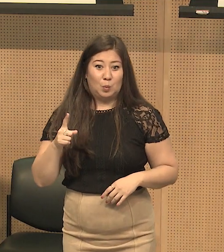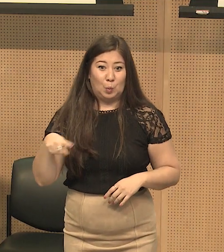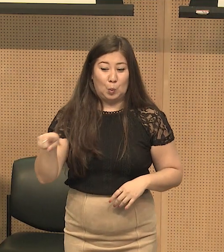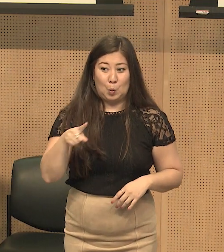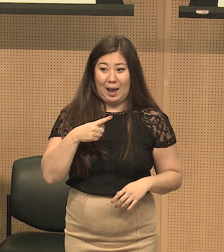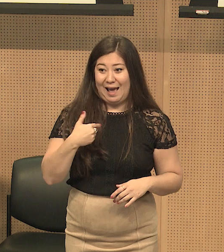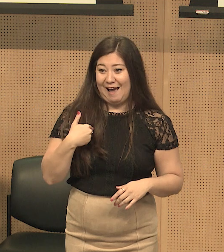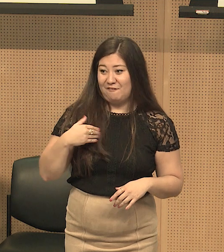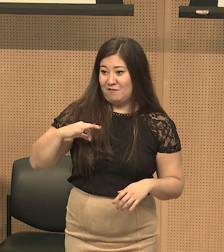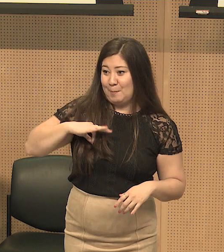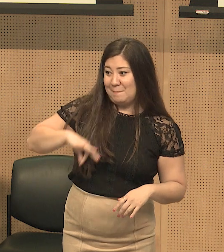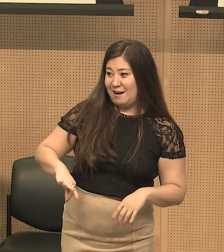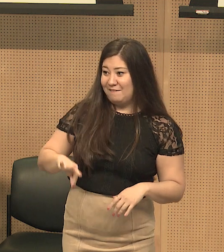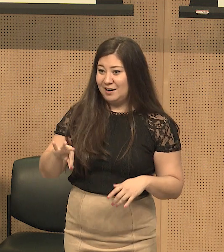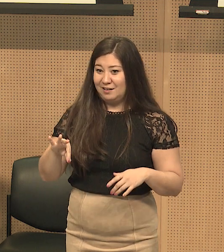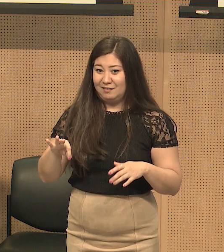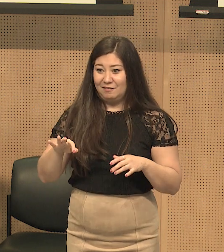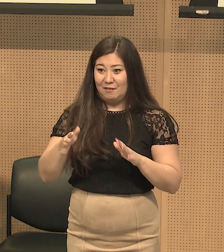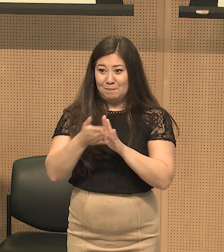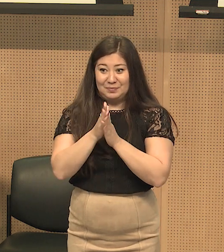It's important that you recognize your privilege.